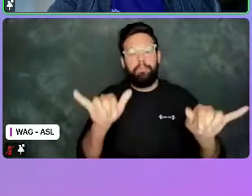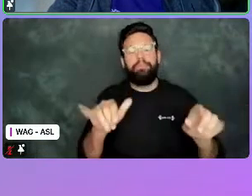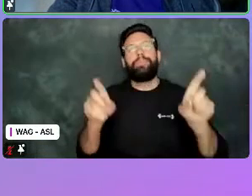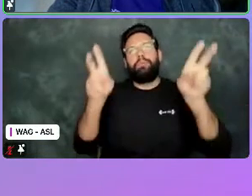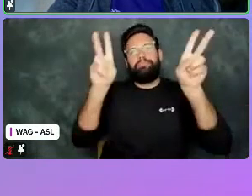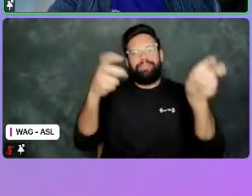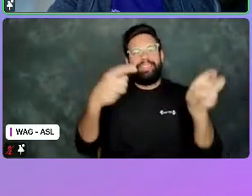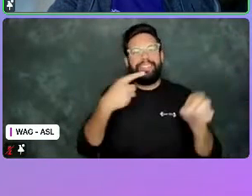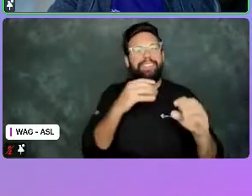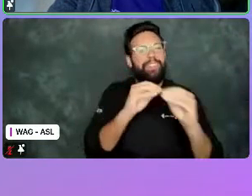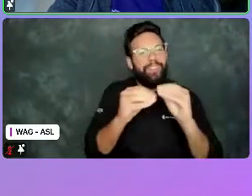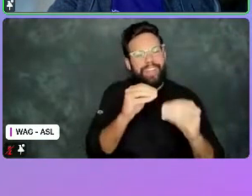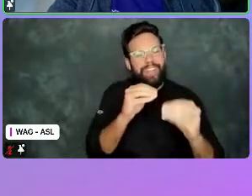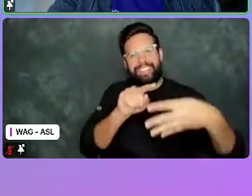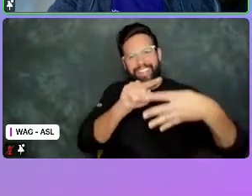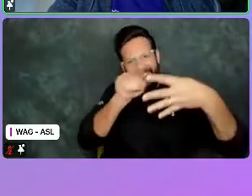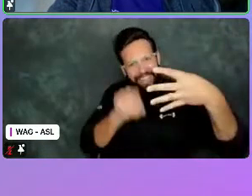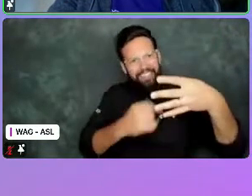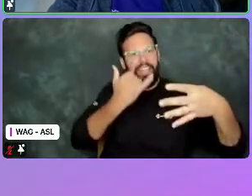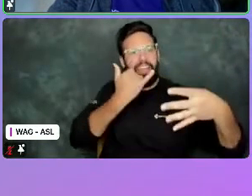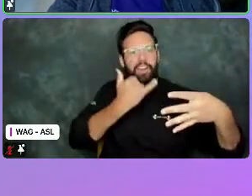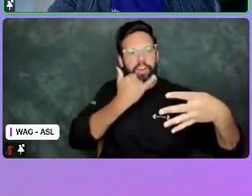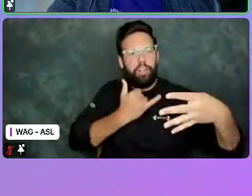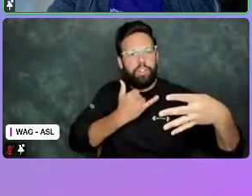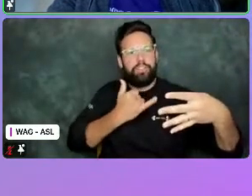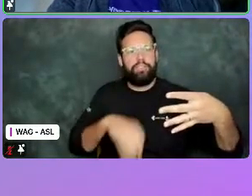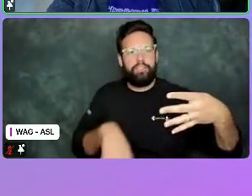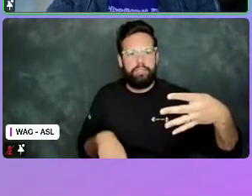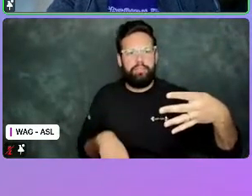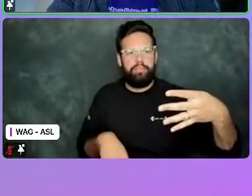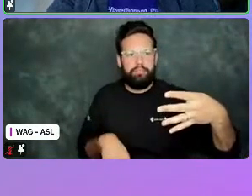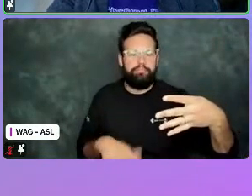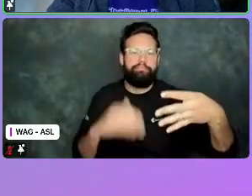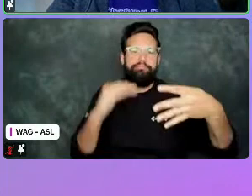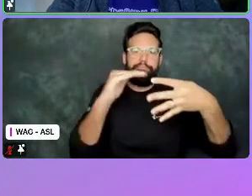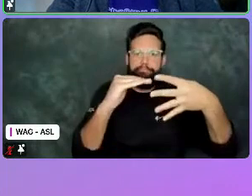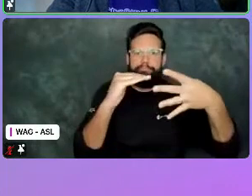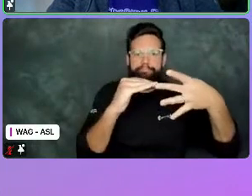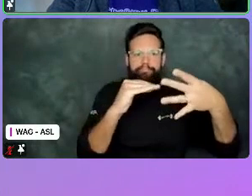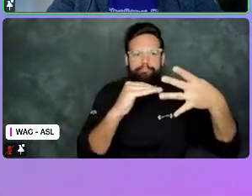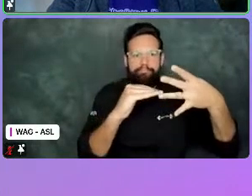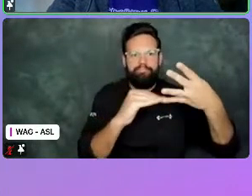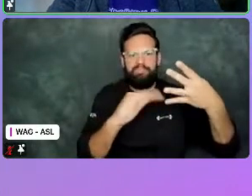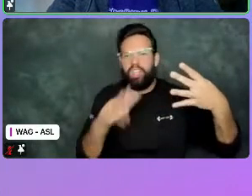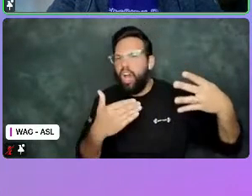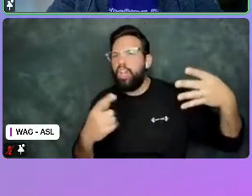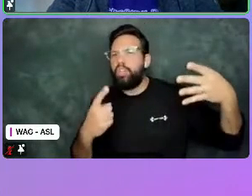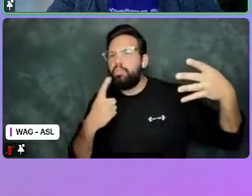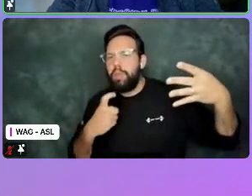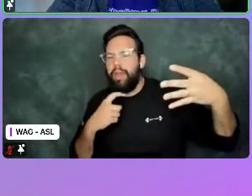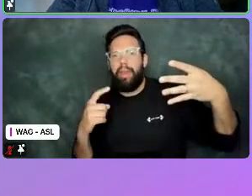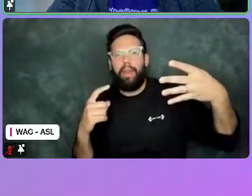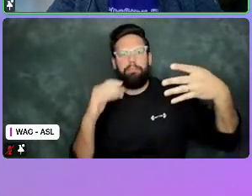page is submitted. So let's see what that sounds like. [>>] Fix these errors to